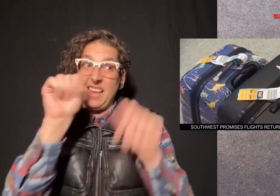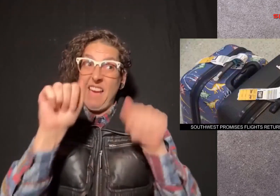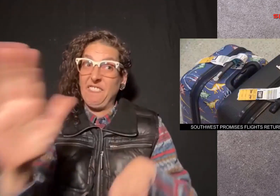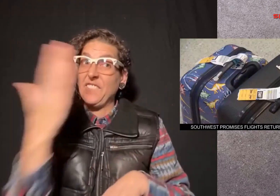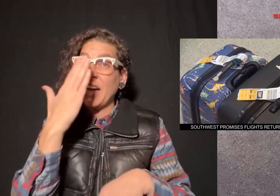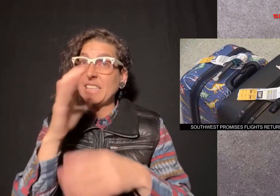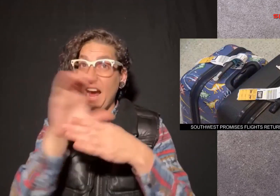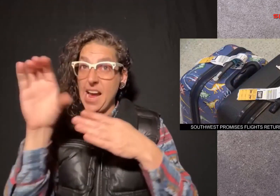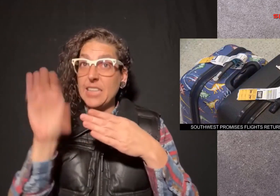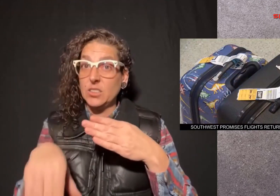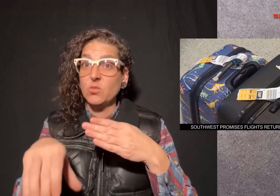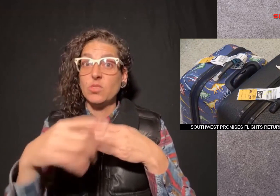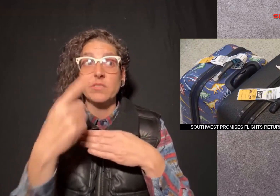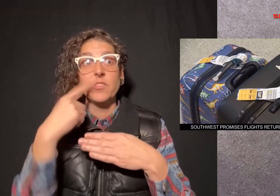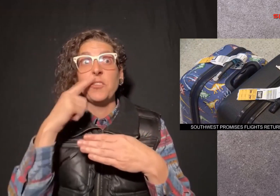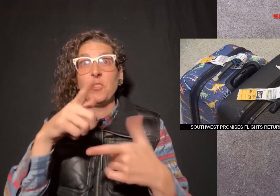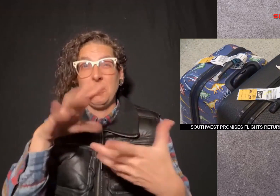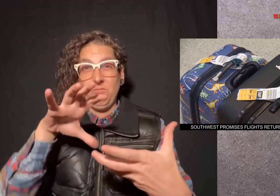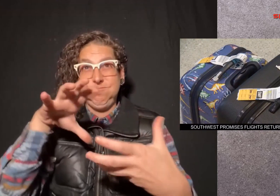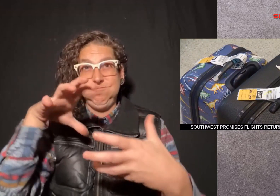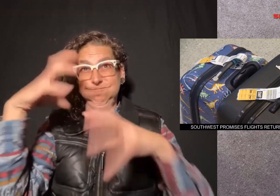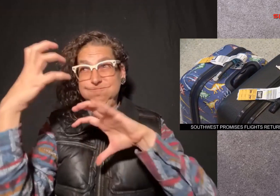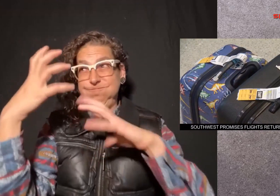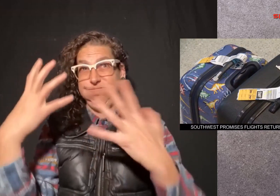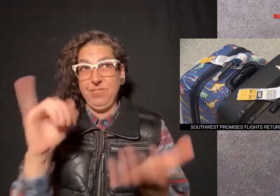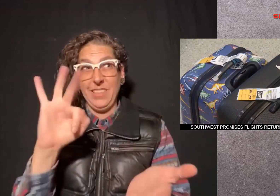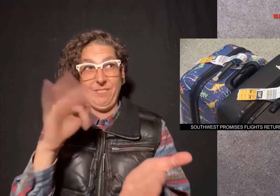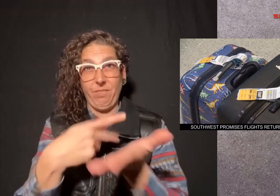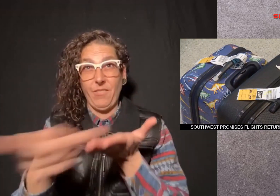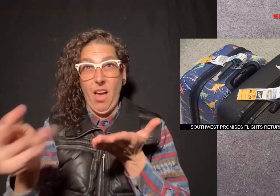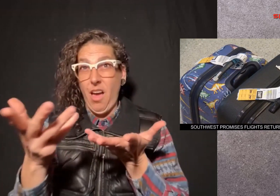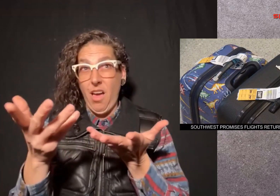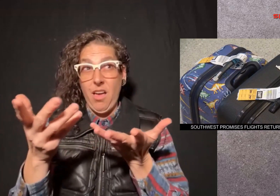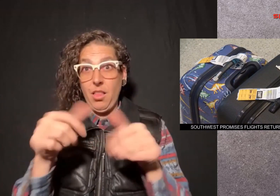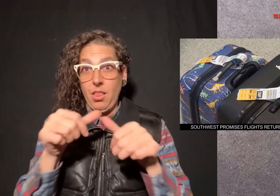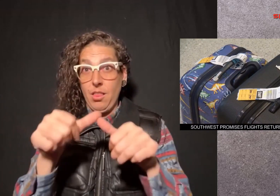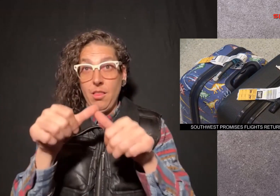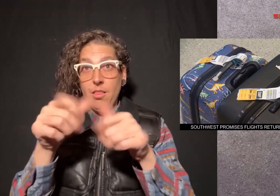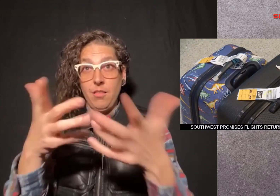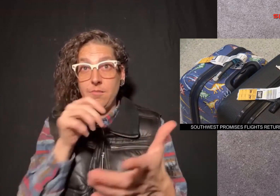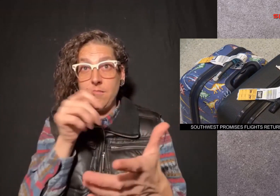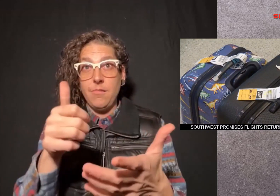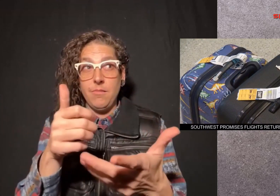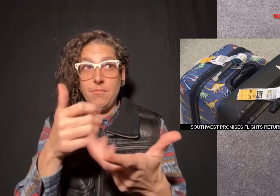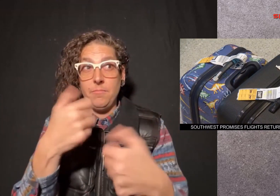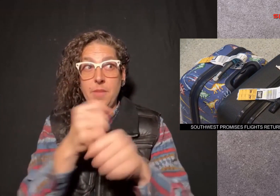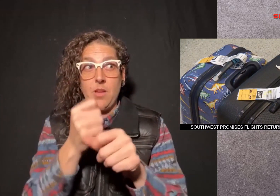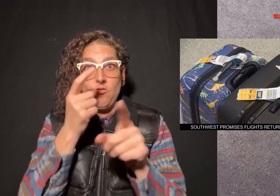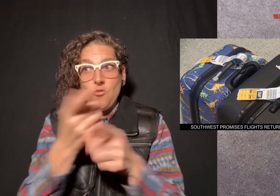could face consequences for the meltdown if it fails to make things right for the thousands